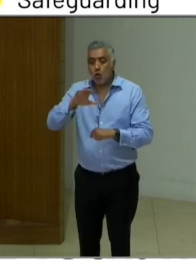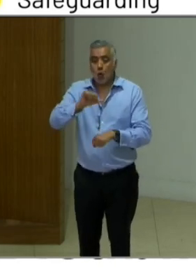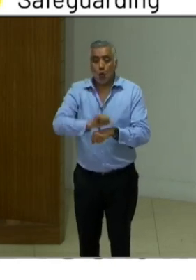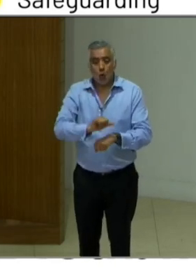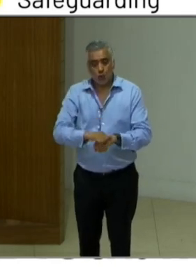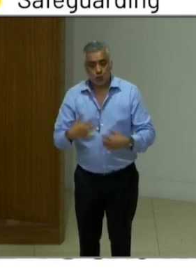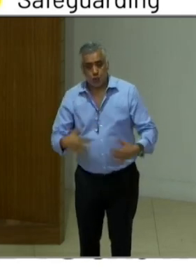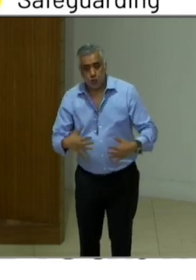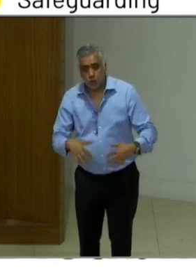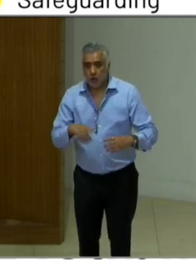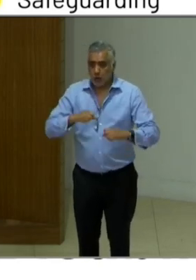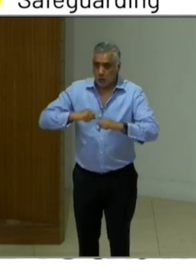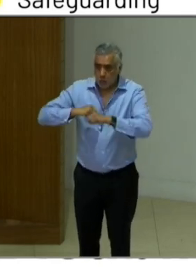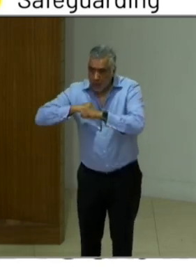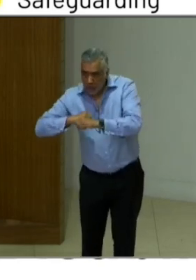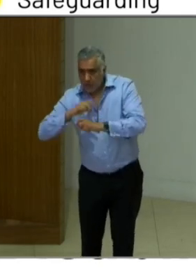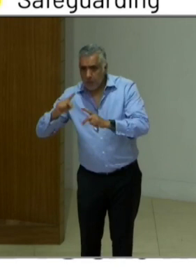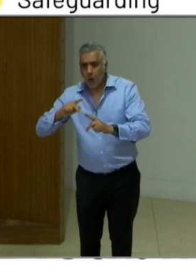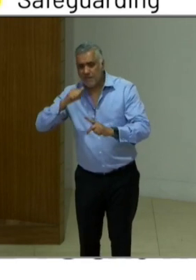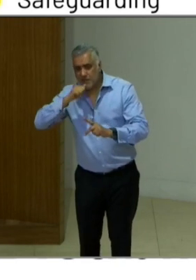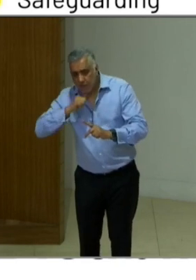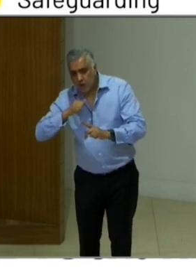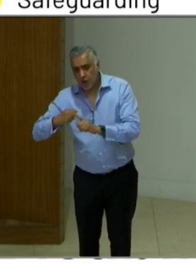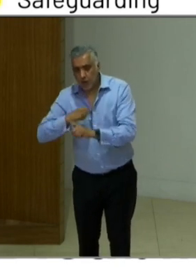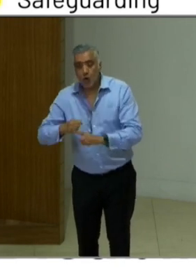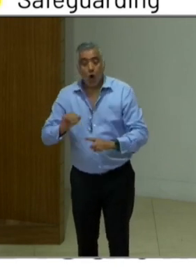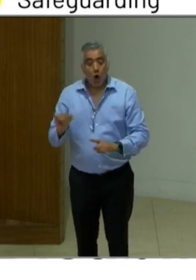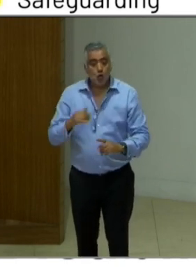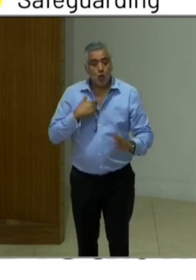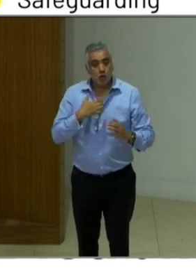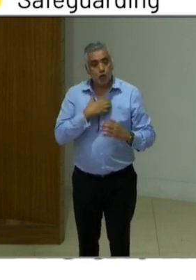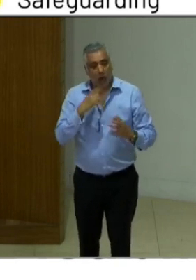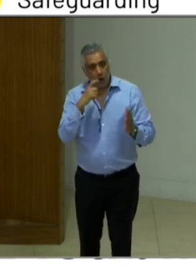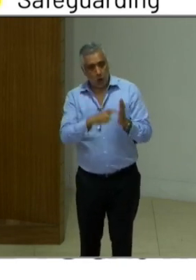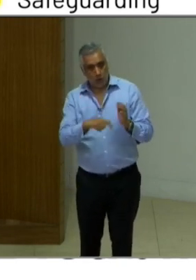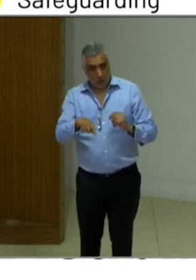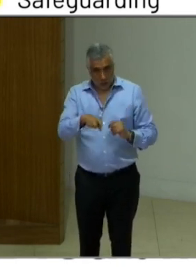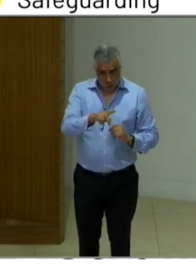Interacting and assisting those who have suffered abuse. I also wish to acknowledge those who have been victims of abuse.